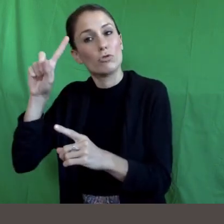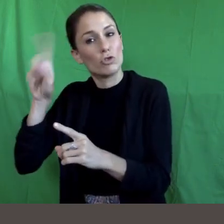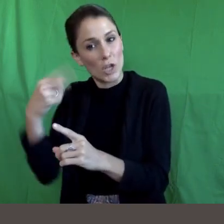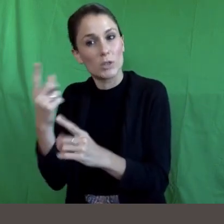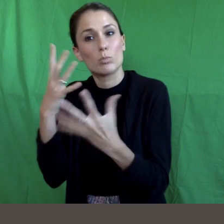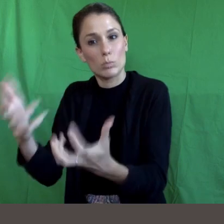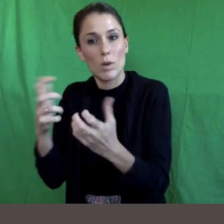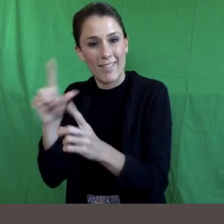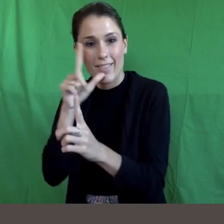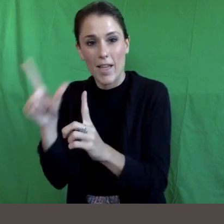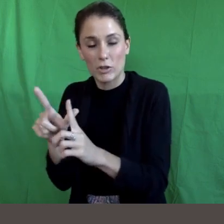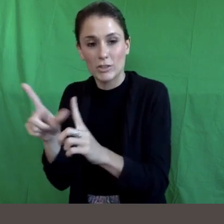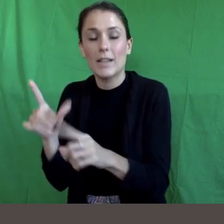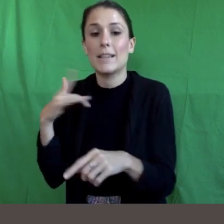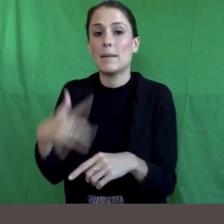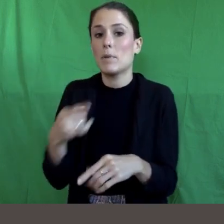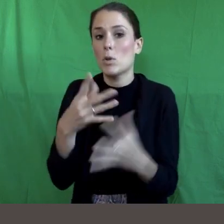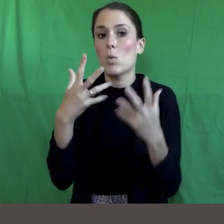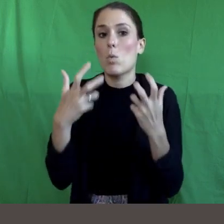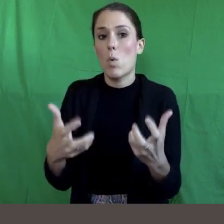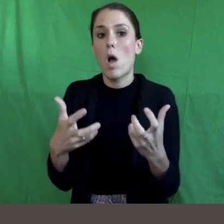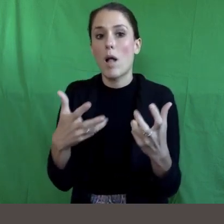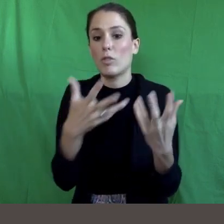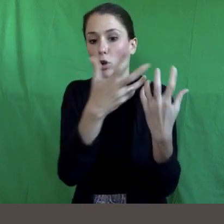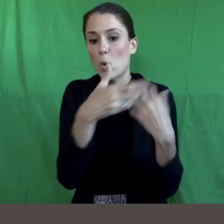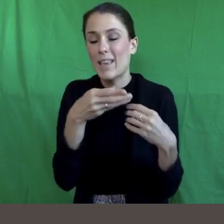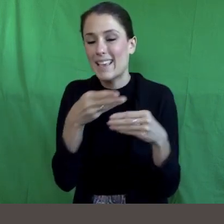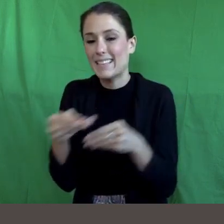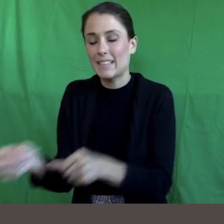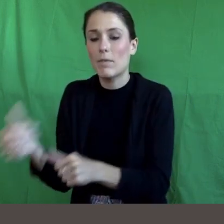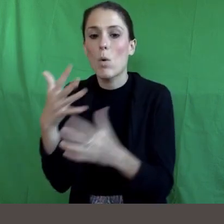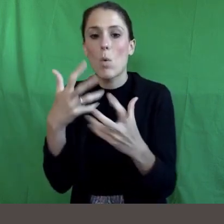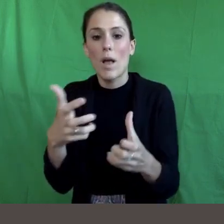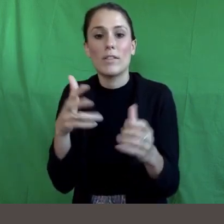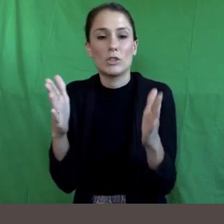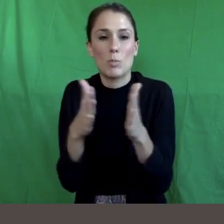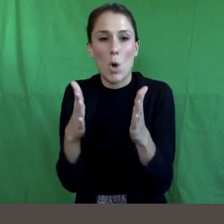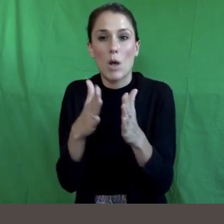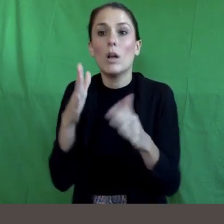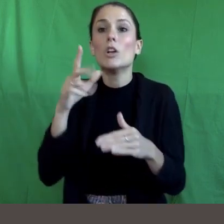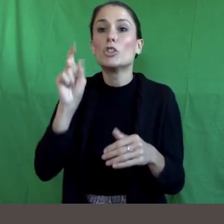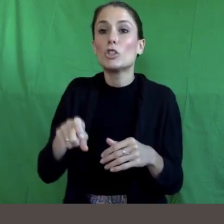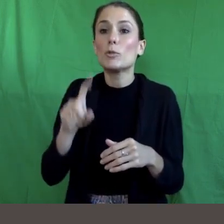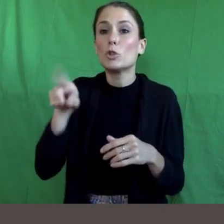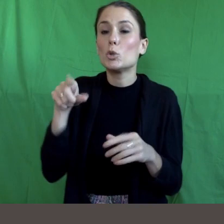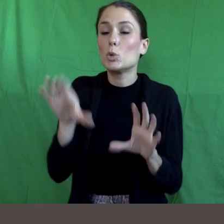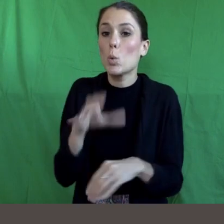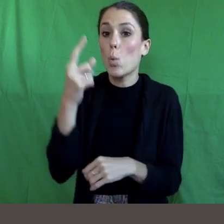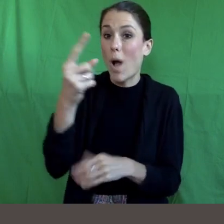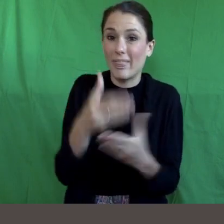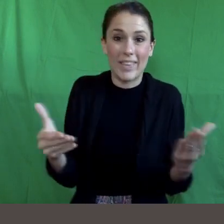Generally, you want to make sure that your generator functions are cohesive and they're small. So they should do one and only one thing.